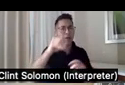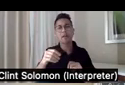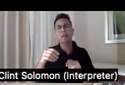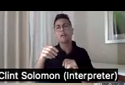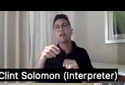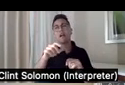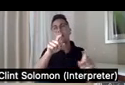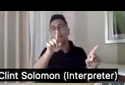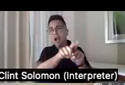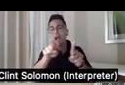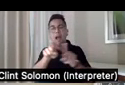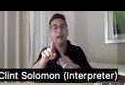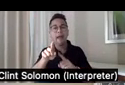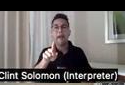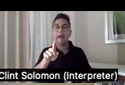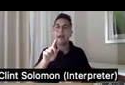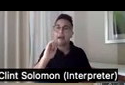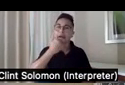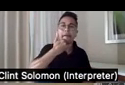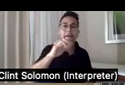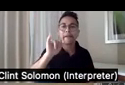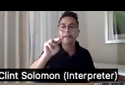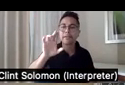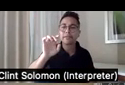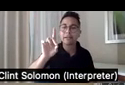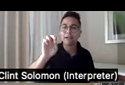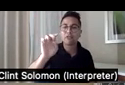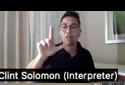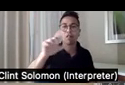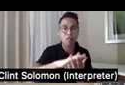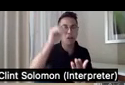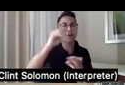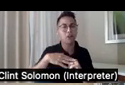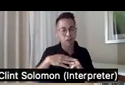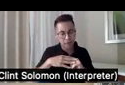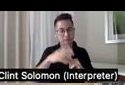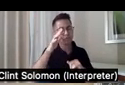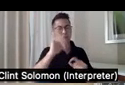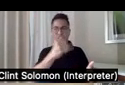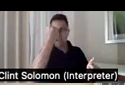that happens for this population so let's pause on that idea for a moment